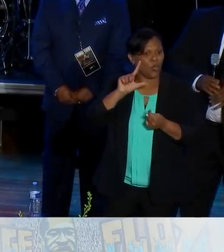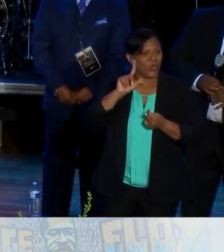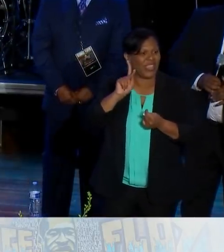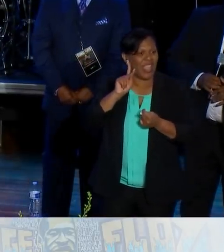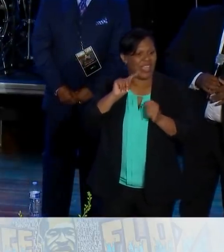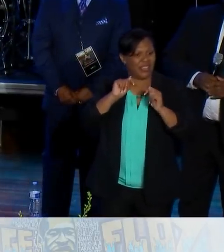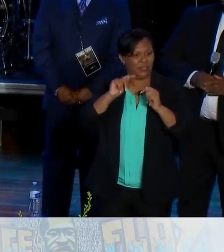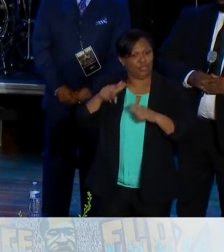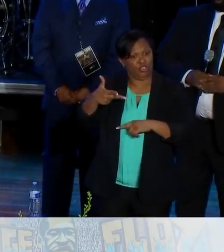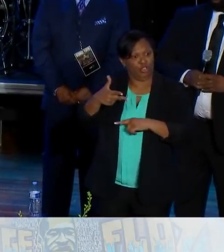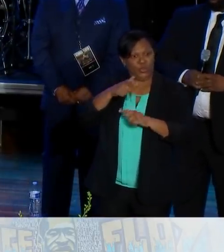WON'T UP STAND?